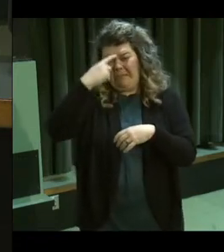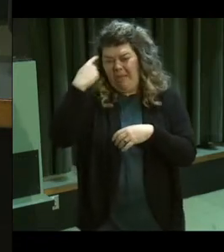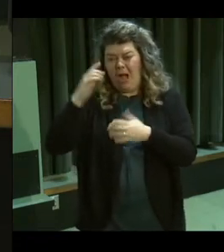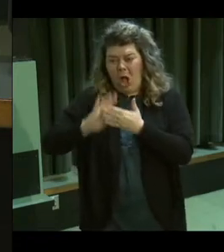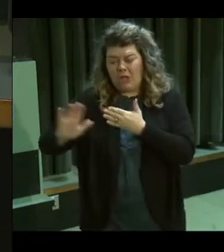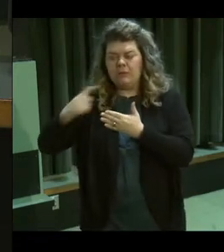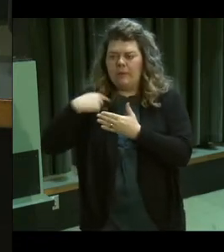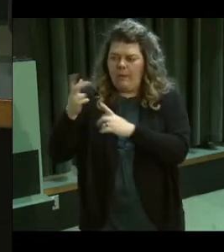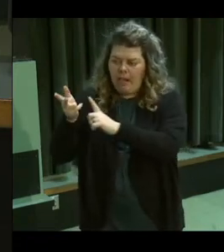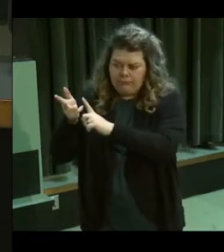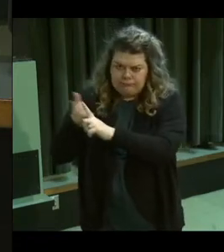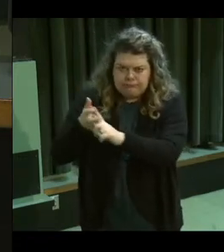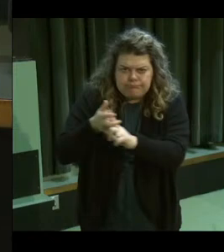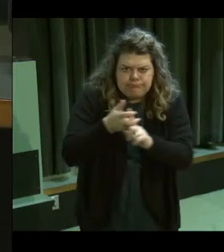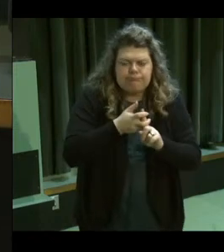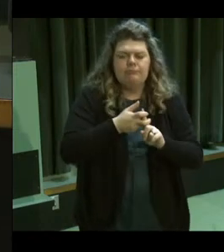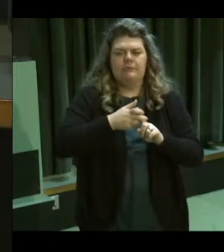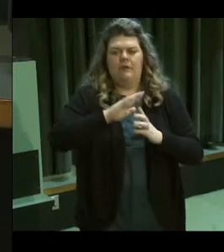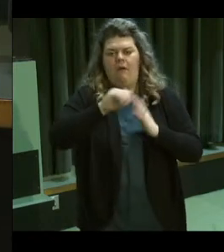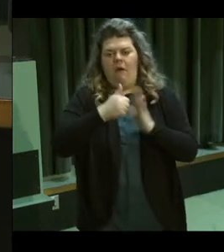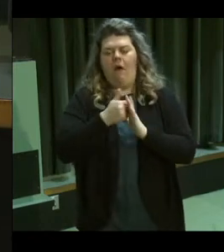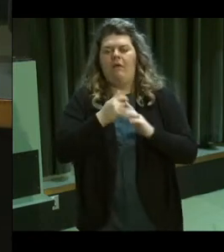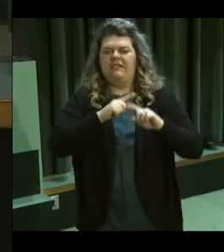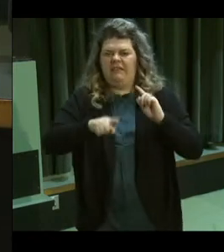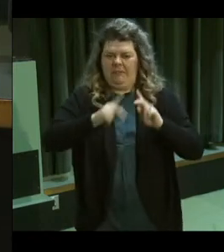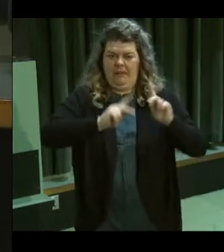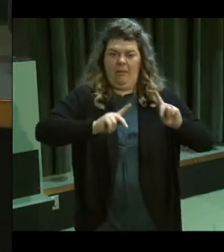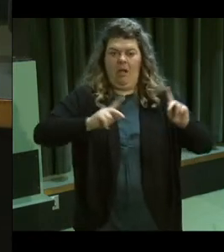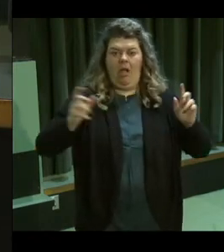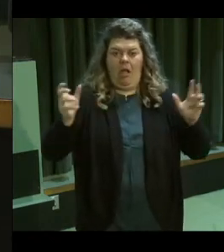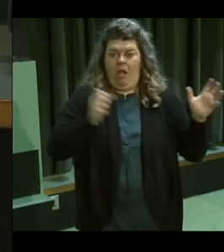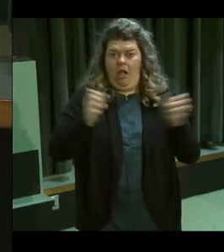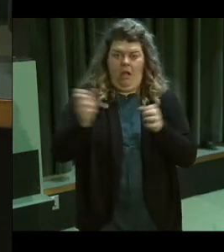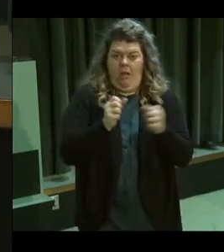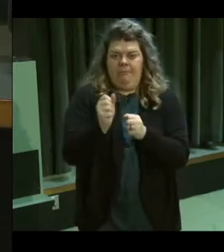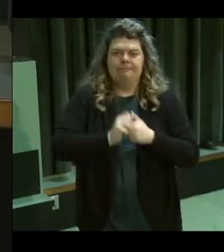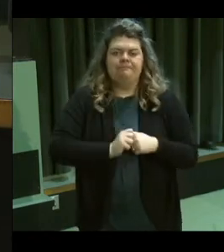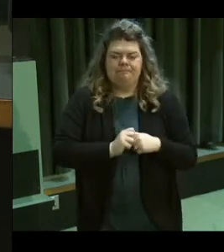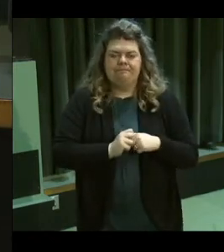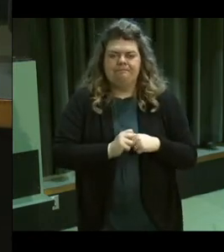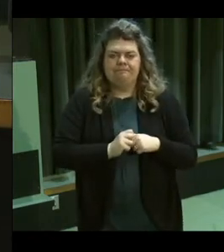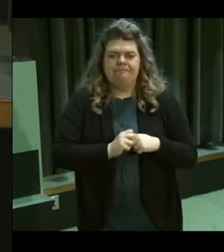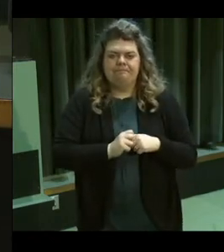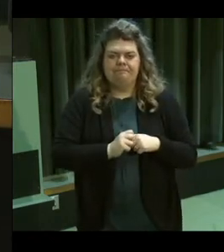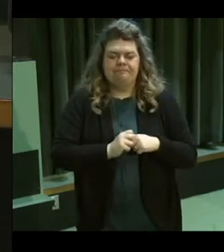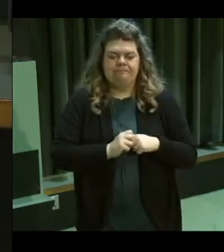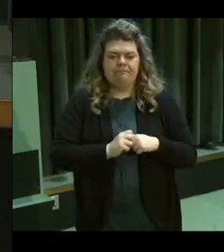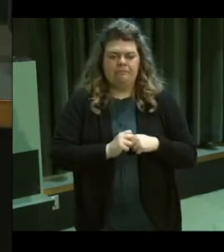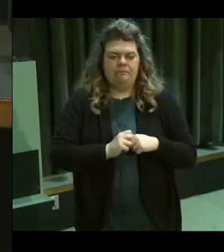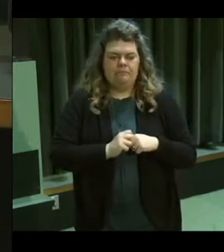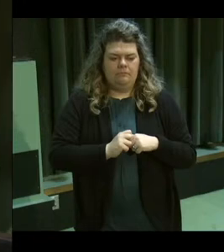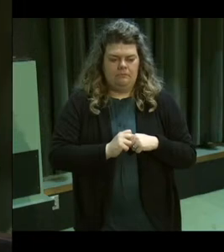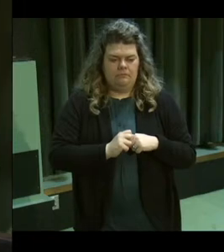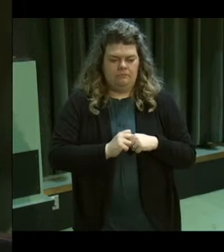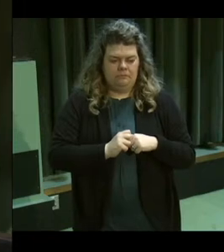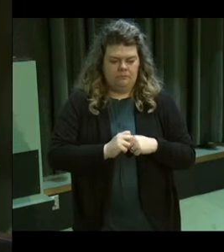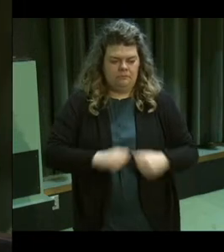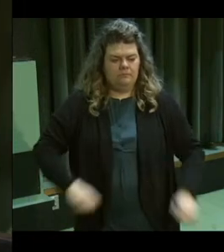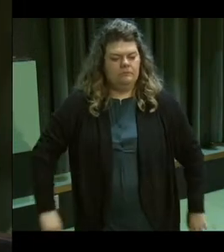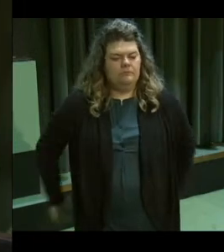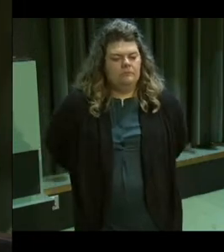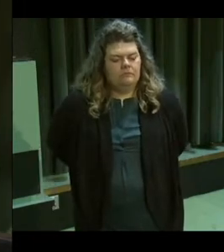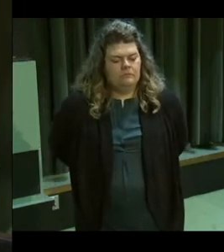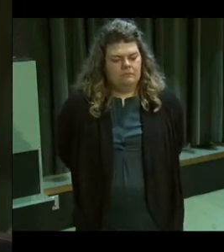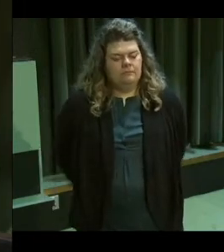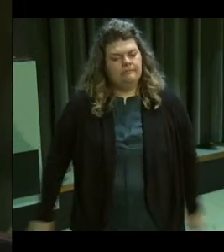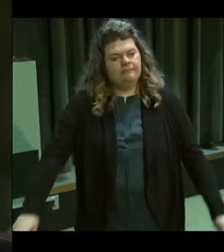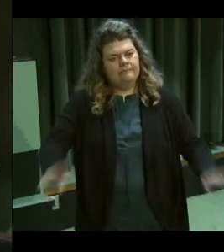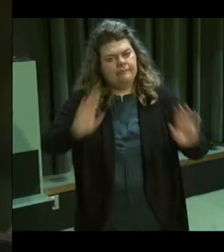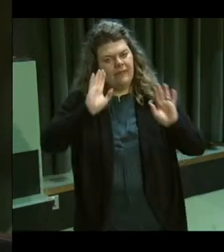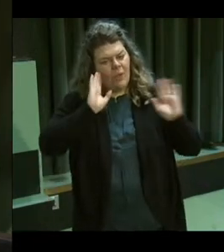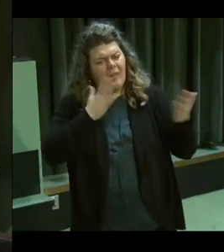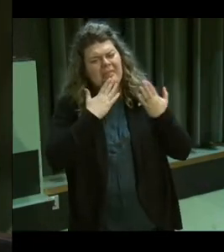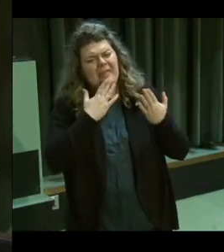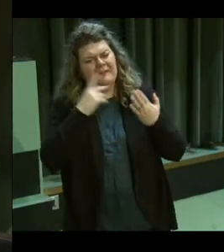to try and bring in, those